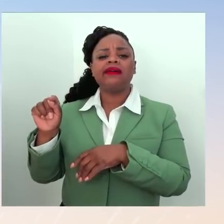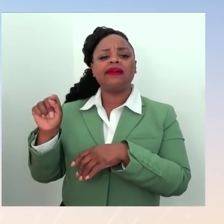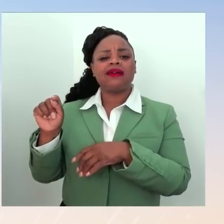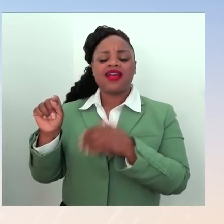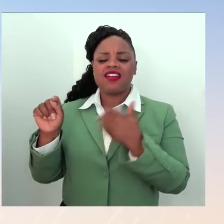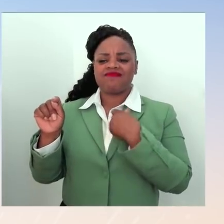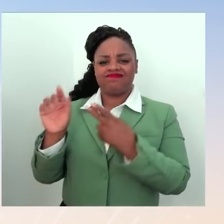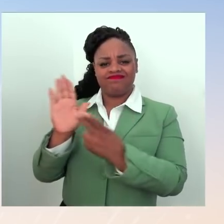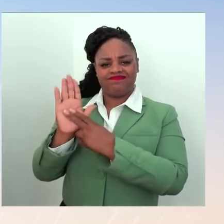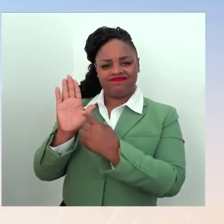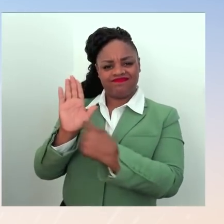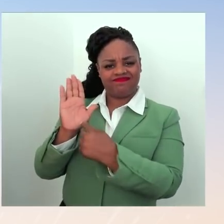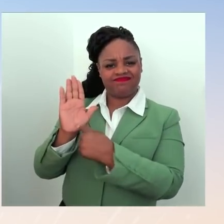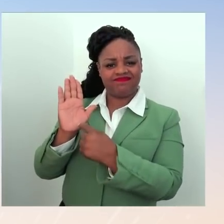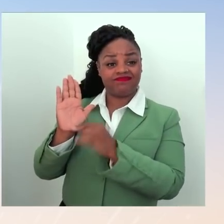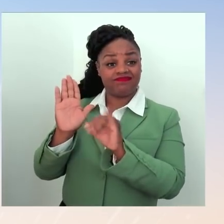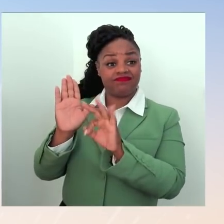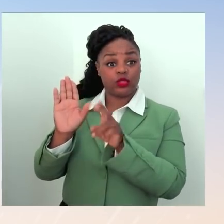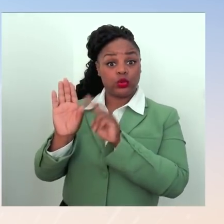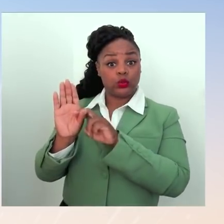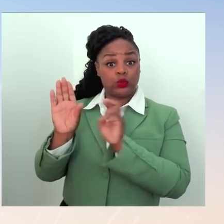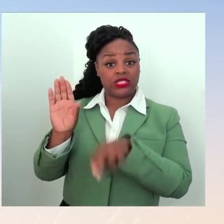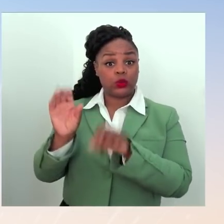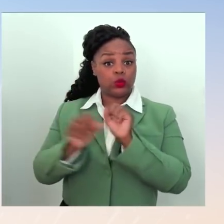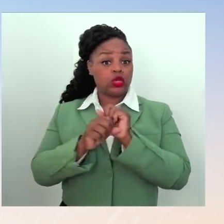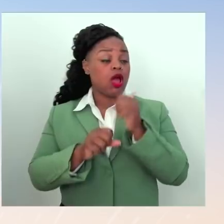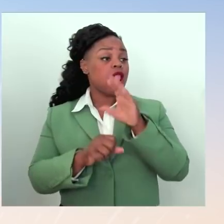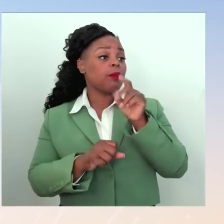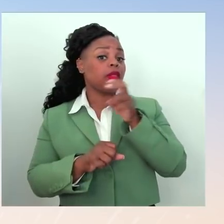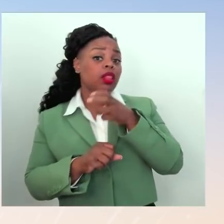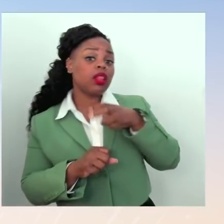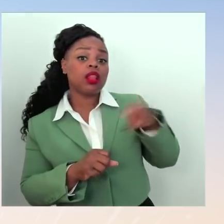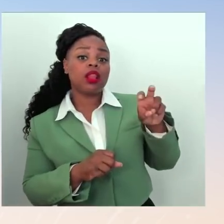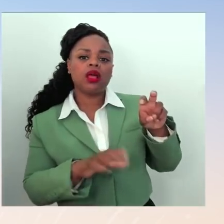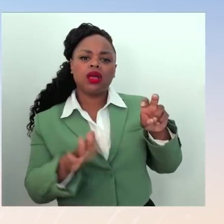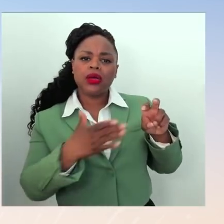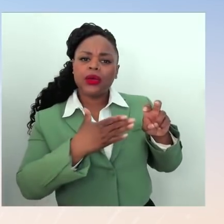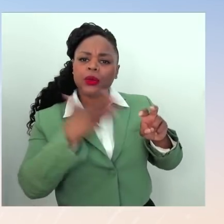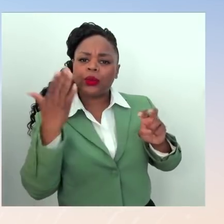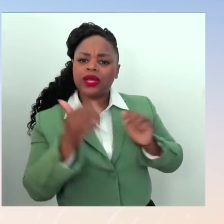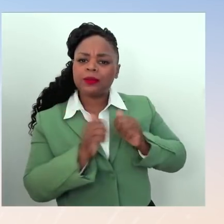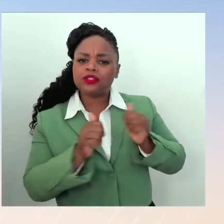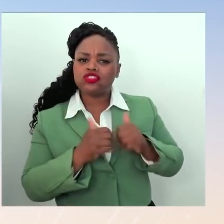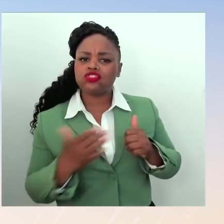and respect in the workplace. The costs to workers are substantial. Lack of competition causes workers' wages